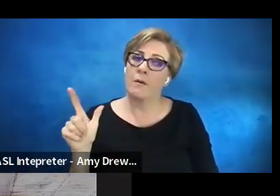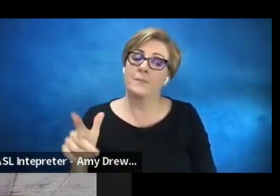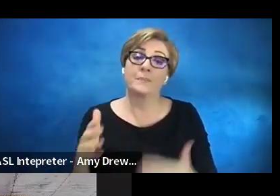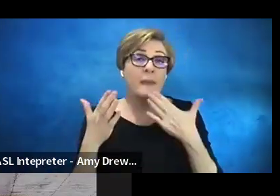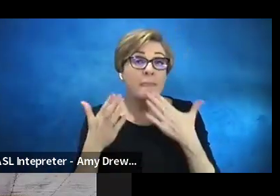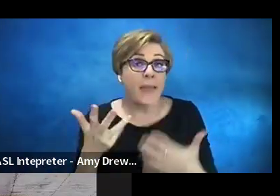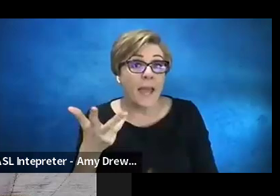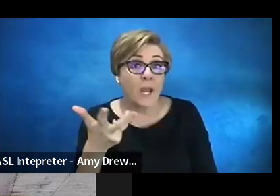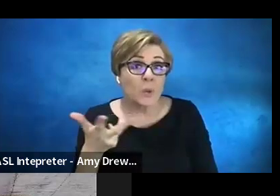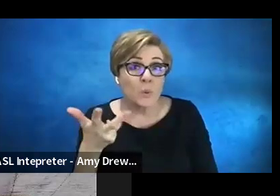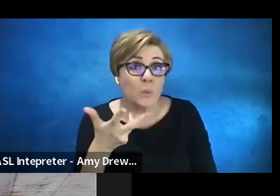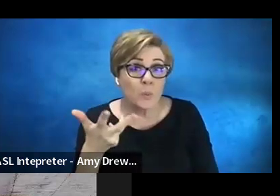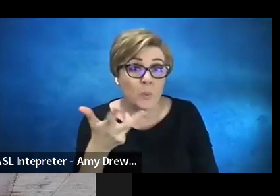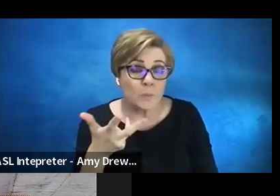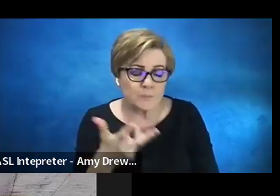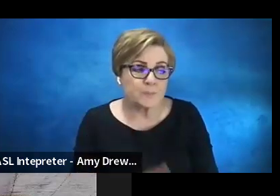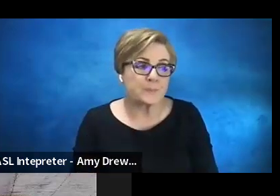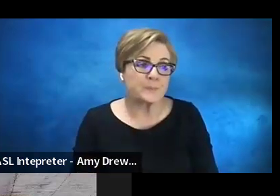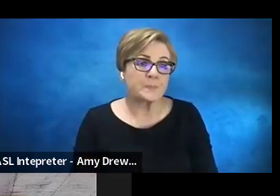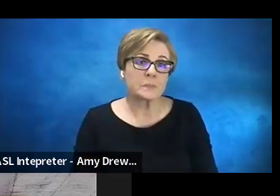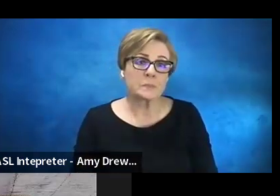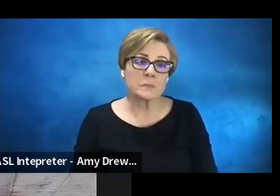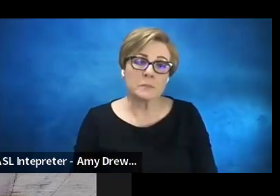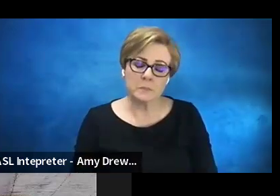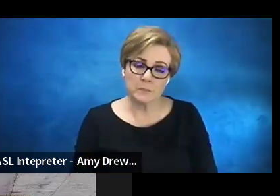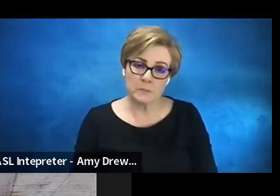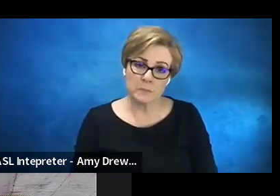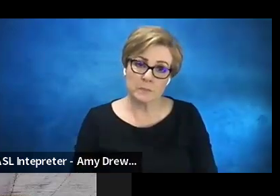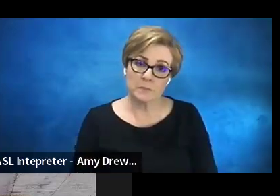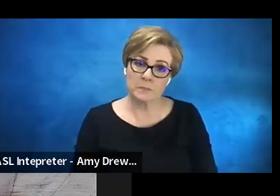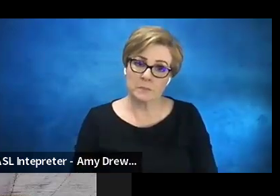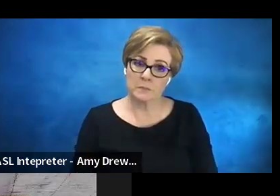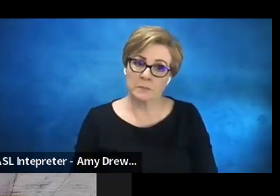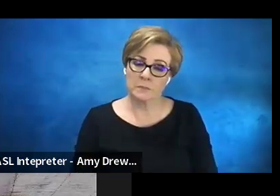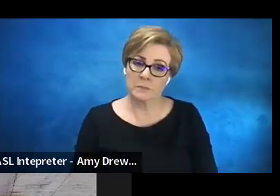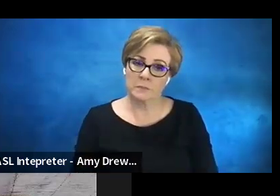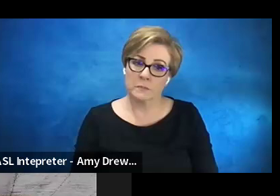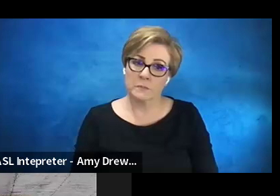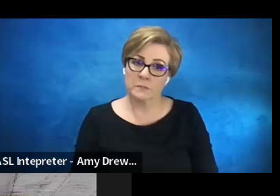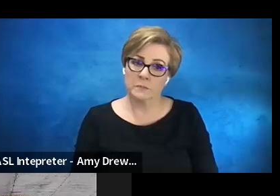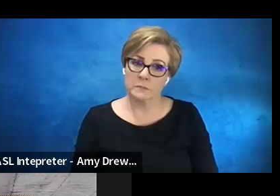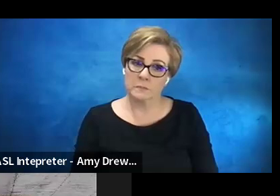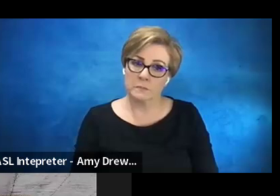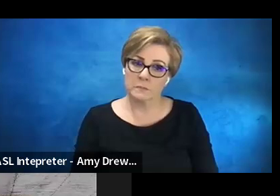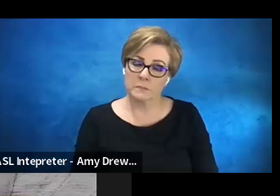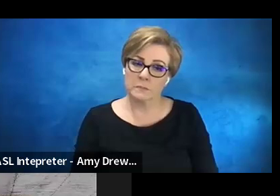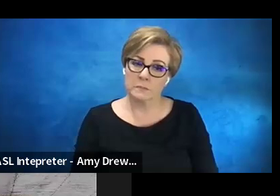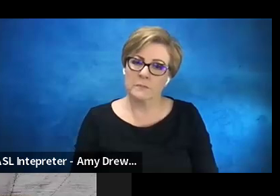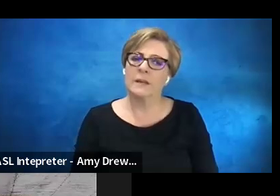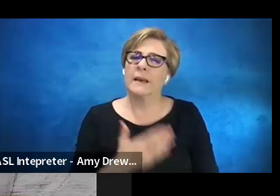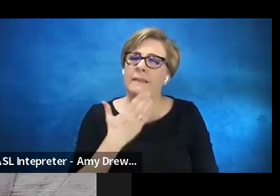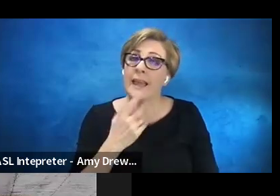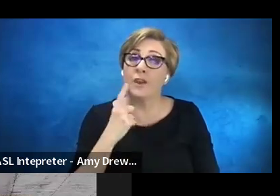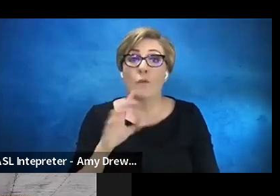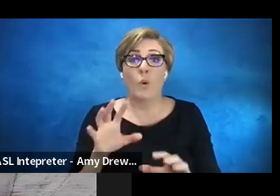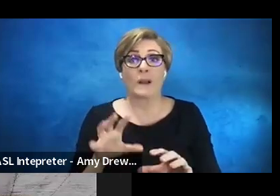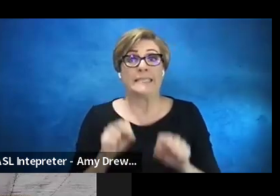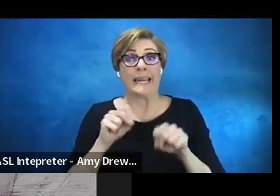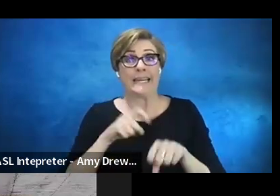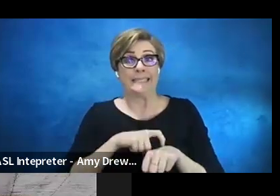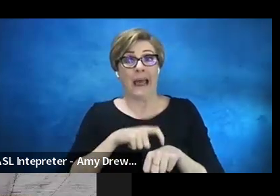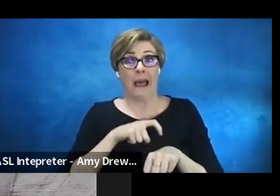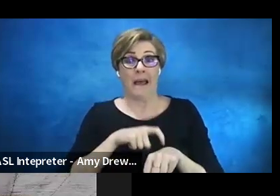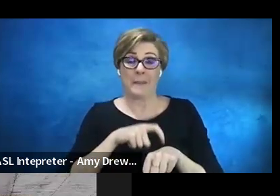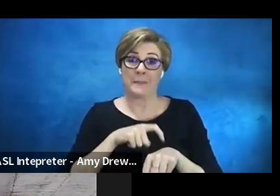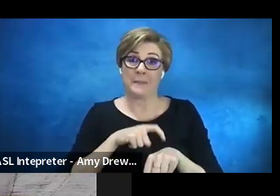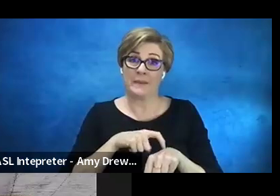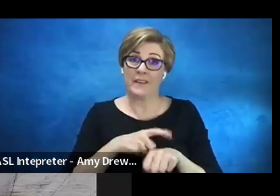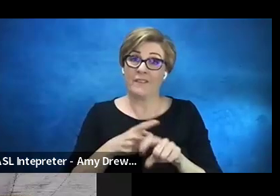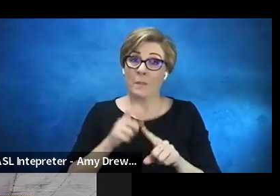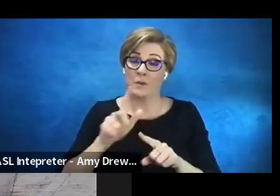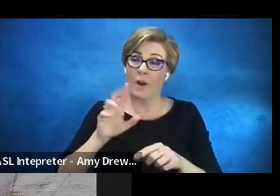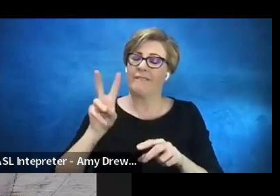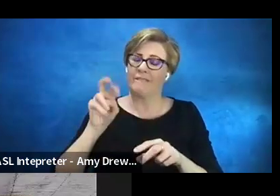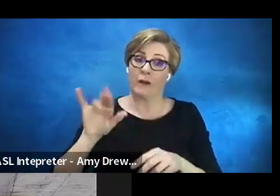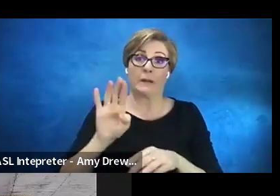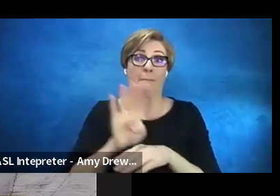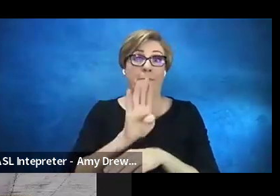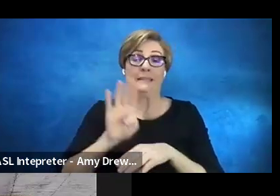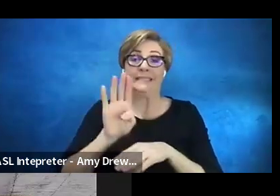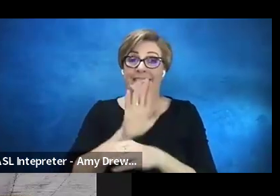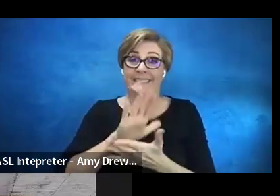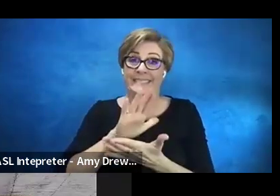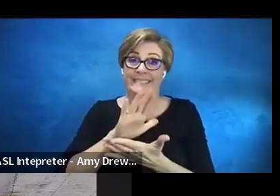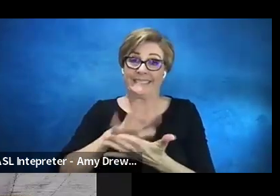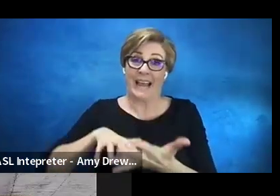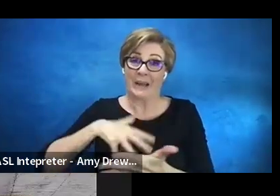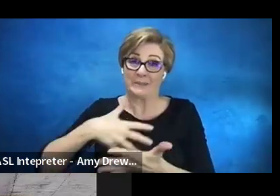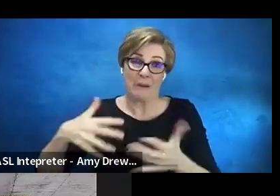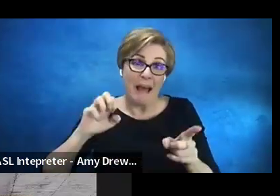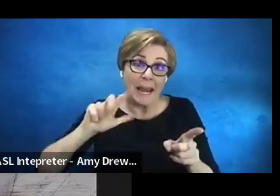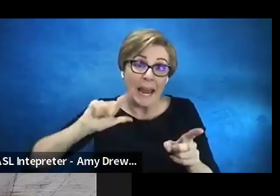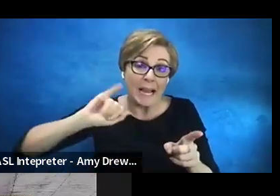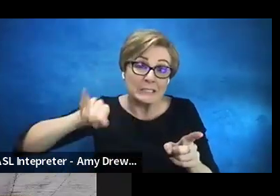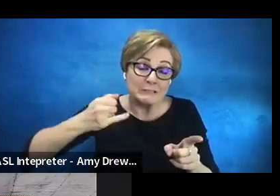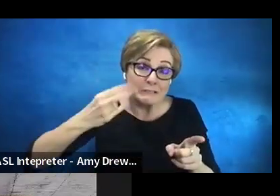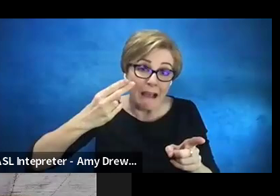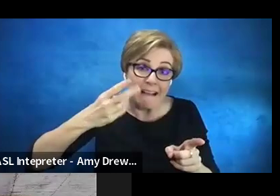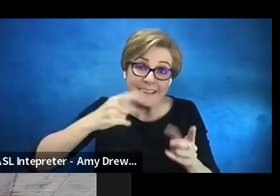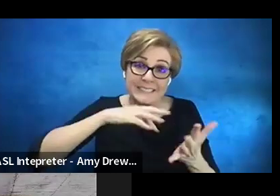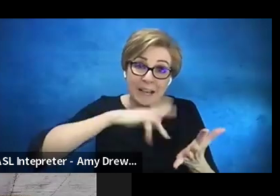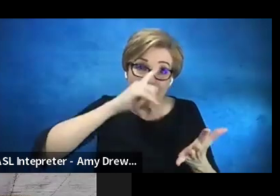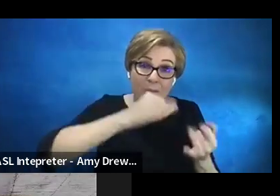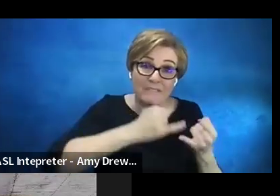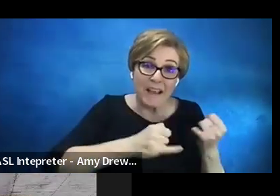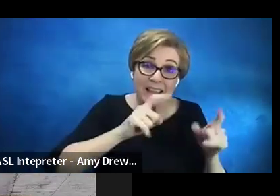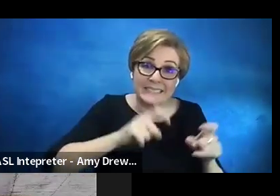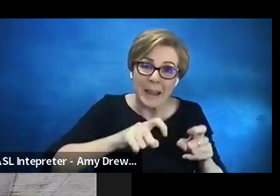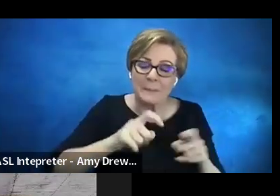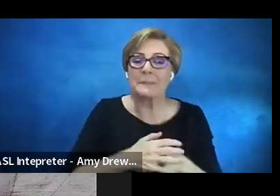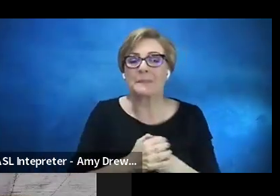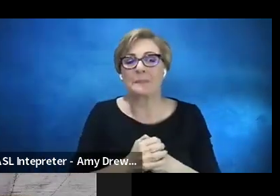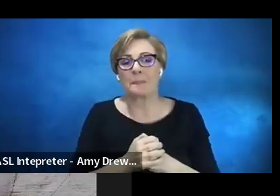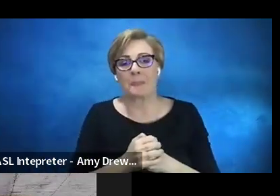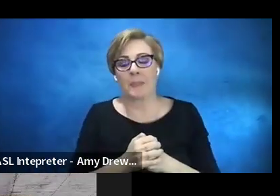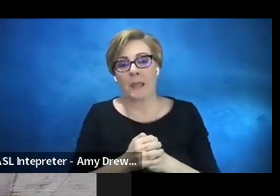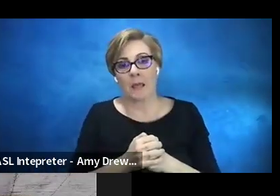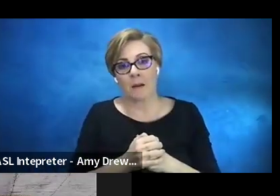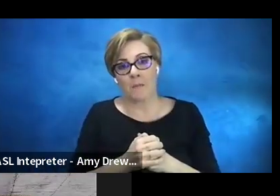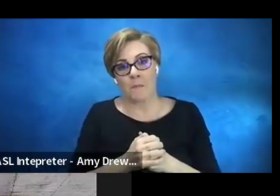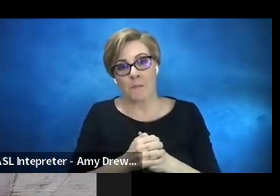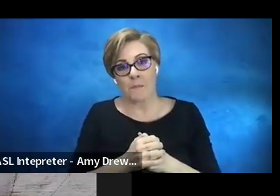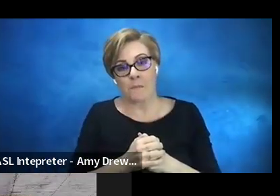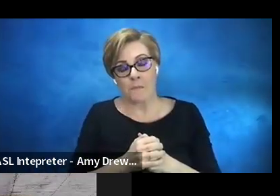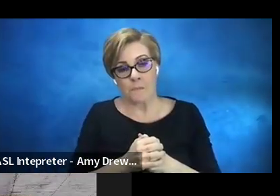That was a huge role in the disability rights movement in the first place, the civil rights movement. In most movements, student voice is something that's very powerful. So resistance on a student level, on a campus level is also something that's very important.